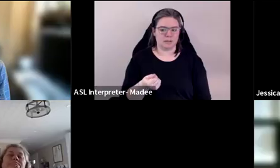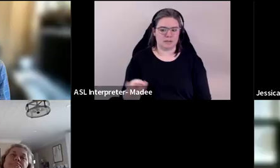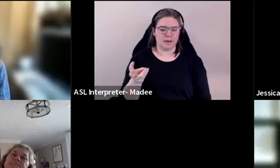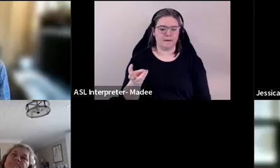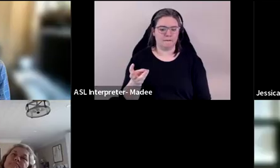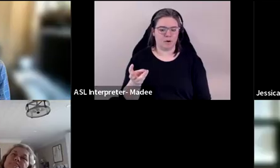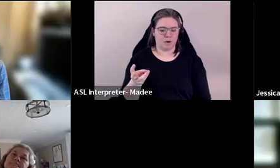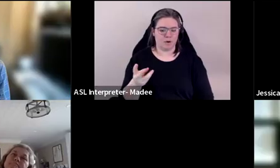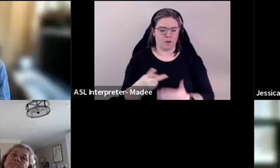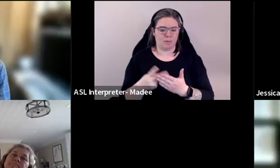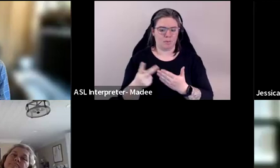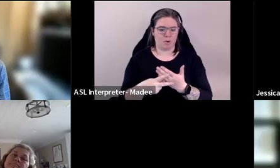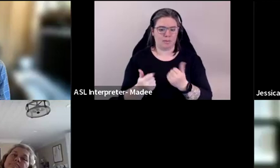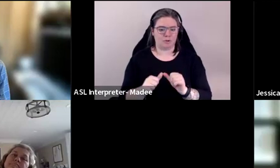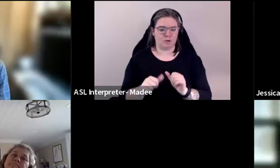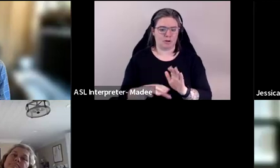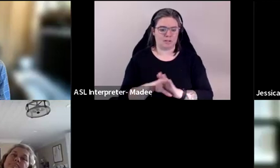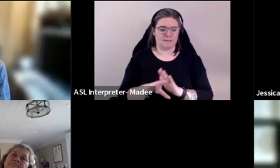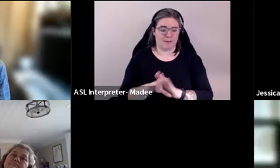resolved it from advocacy.